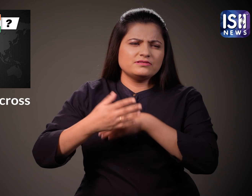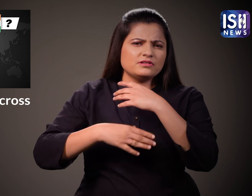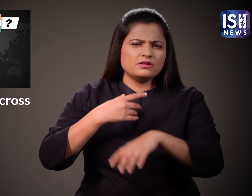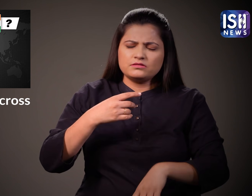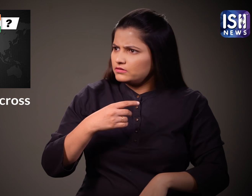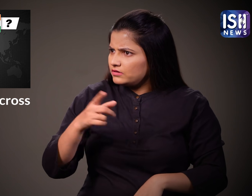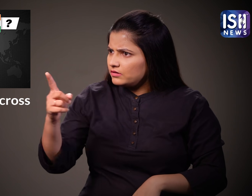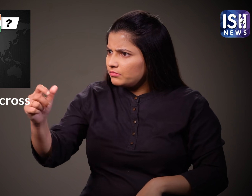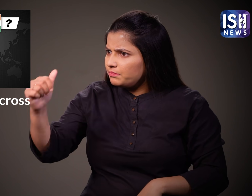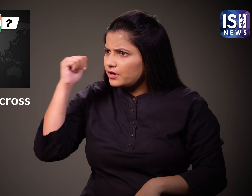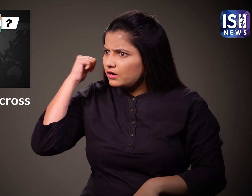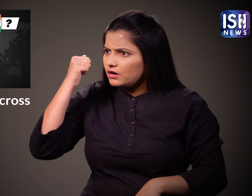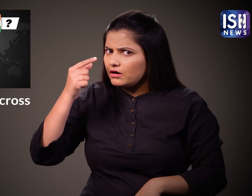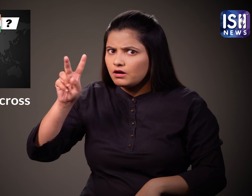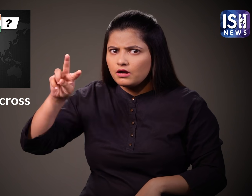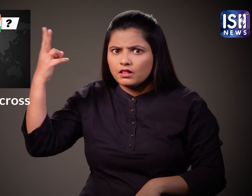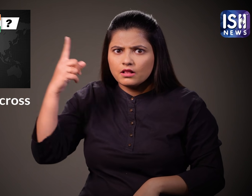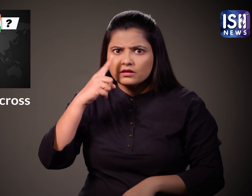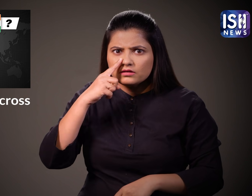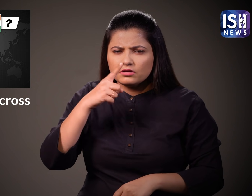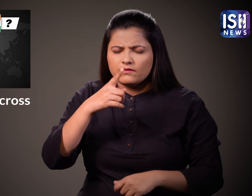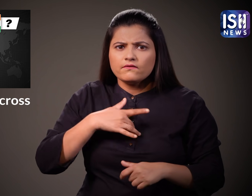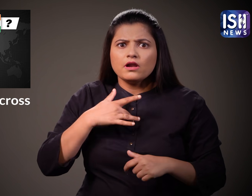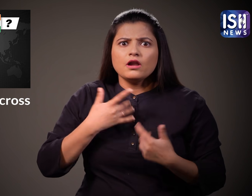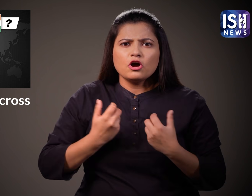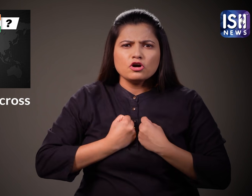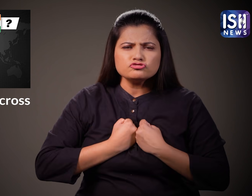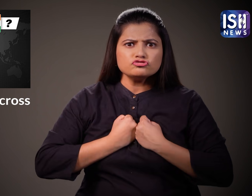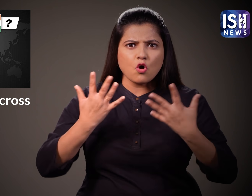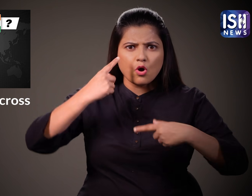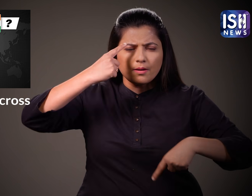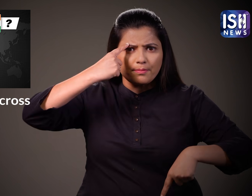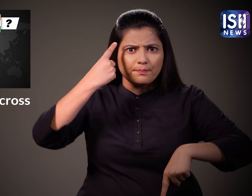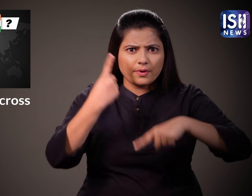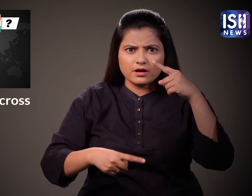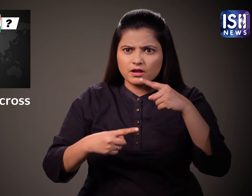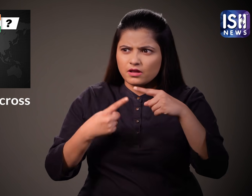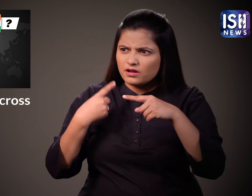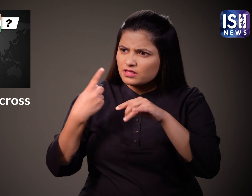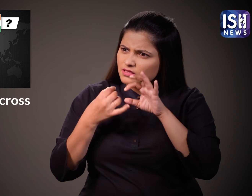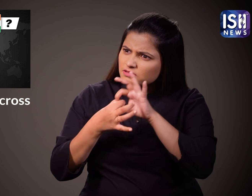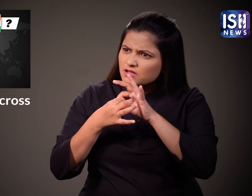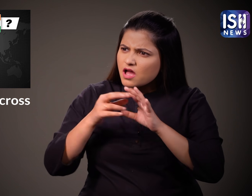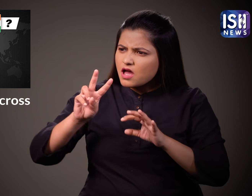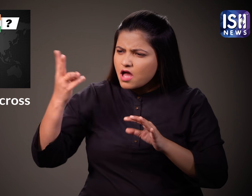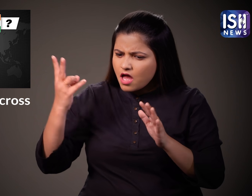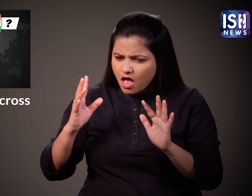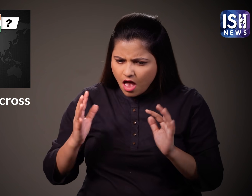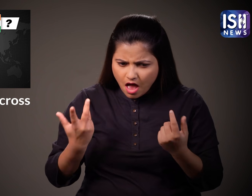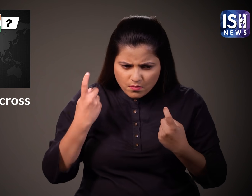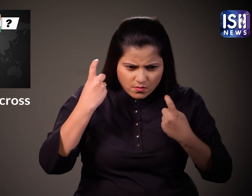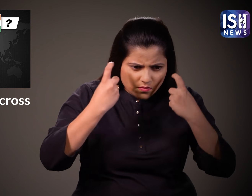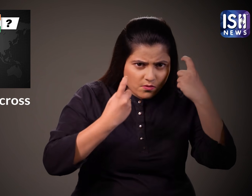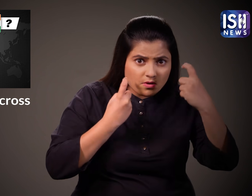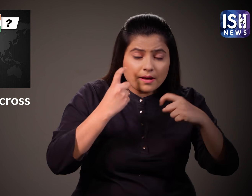When a partner cheats, it shocks and shatters the other spouse.